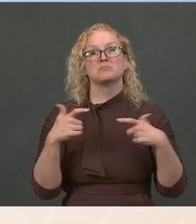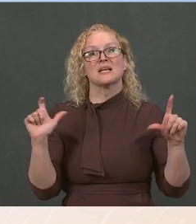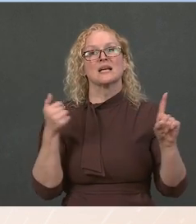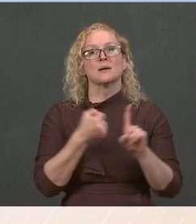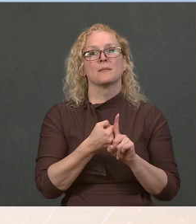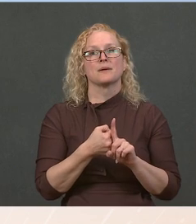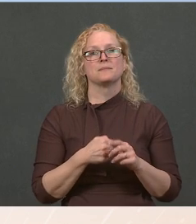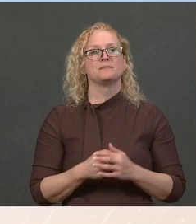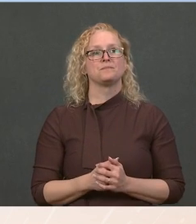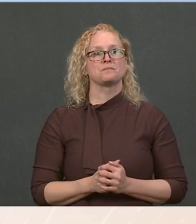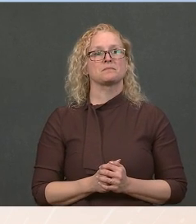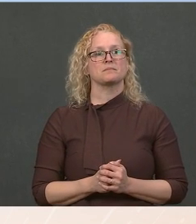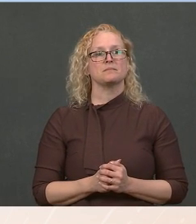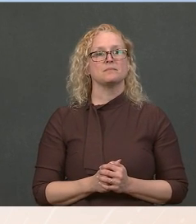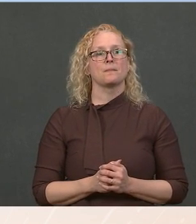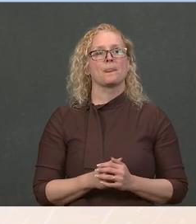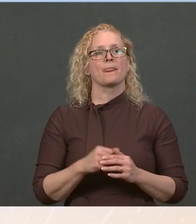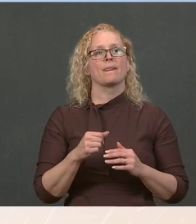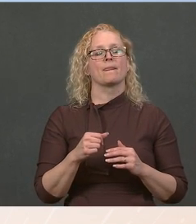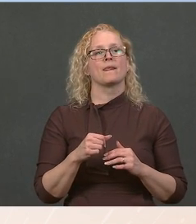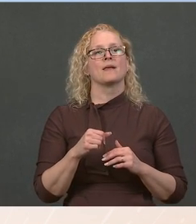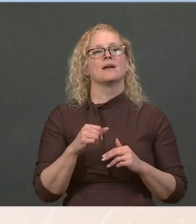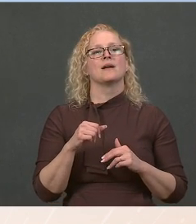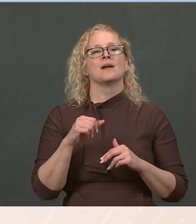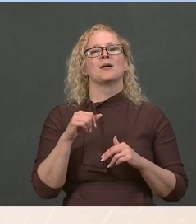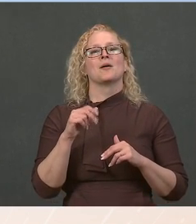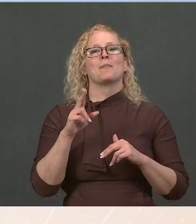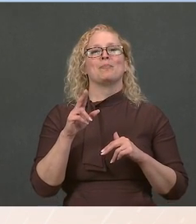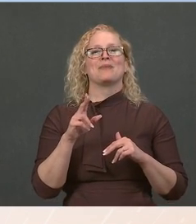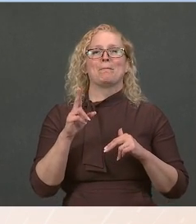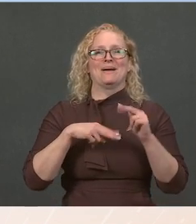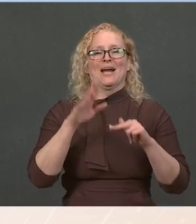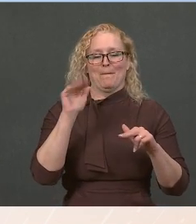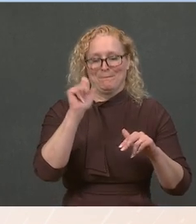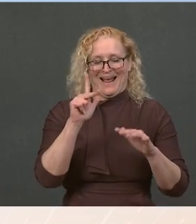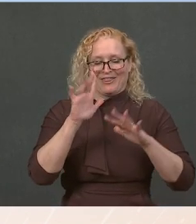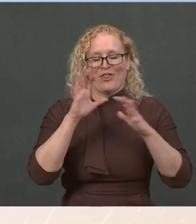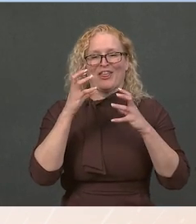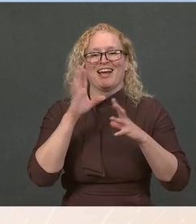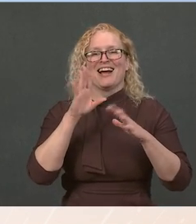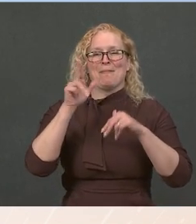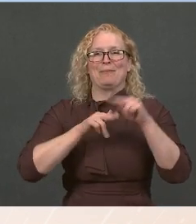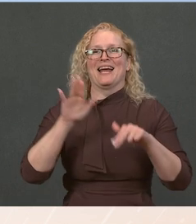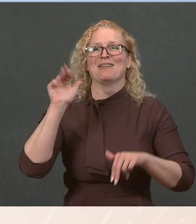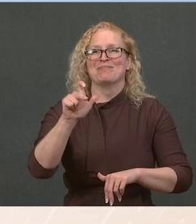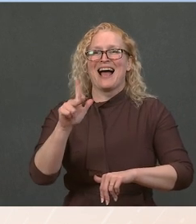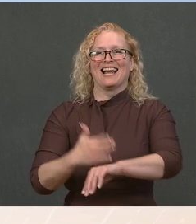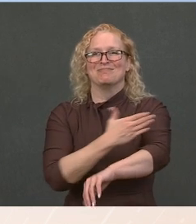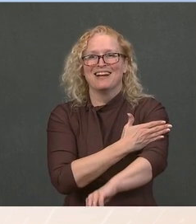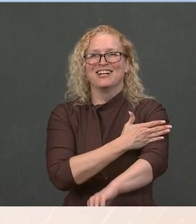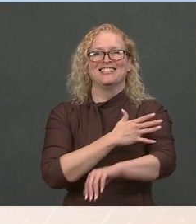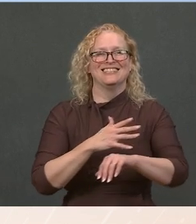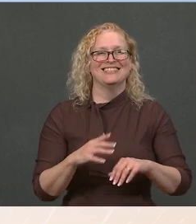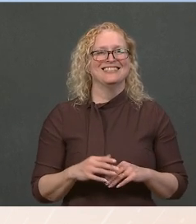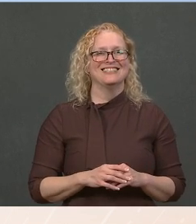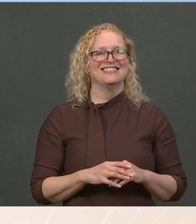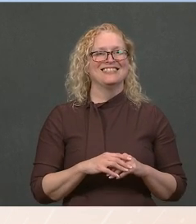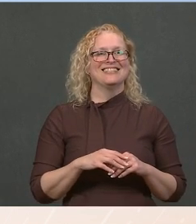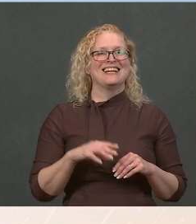Build Back Better -- ah -- when BIF -- -- The Press: So if the infrastructure bill is -- Ms. Jean-Pierre: The -- all -- there's so many "Bs." If the infrastructure bill is passed today, he will sign it. Absolutely.